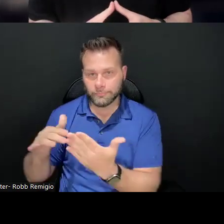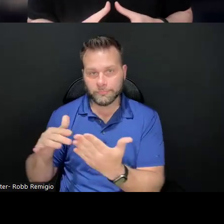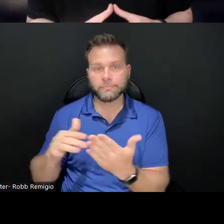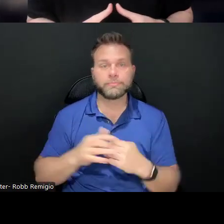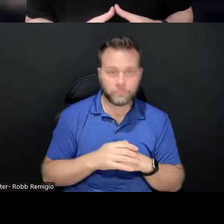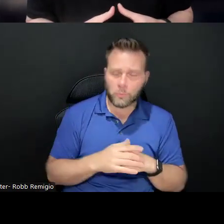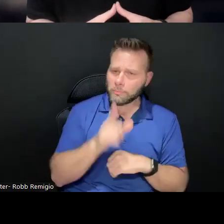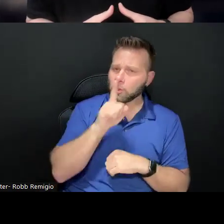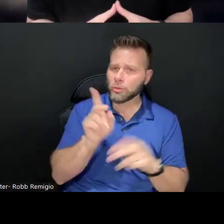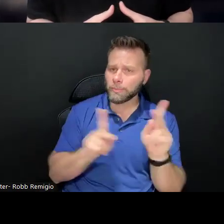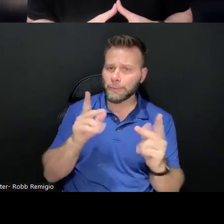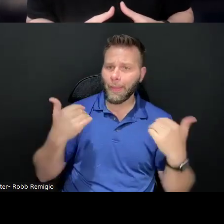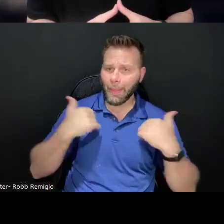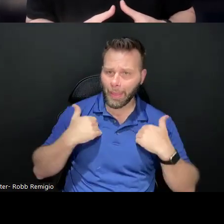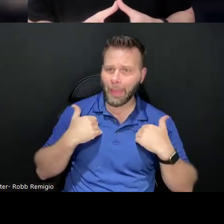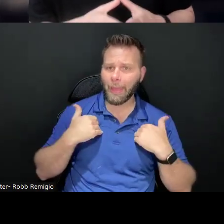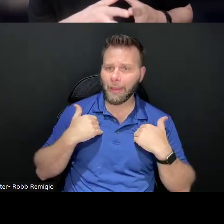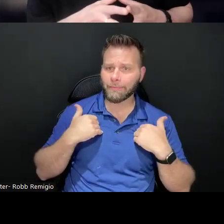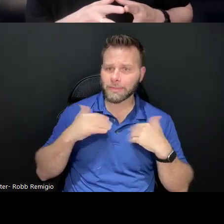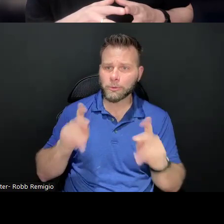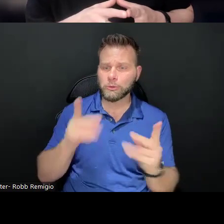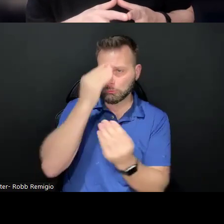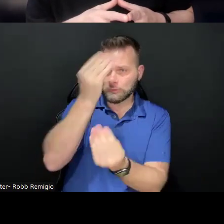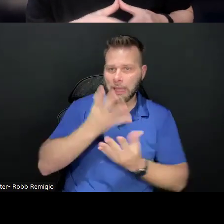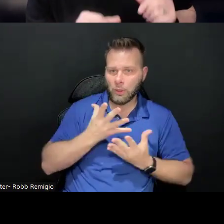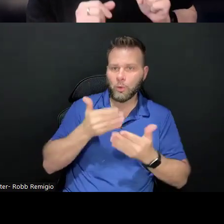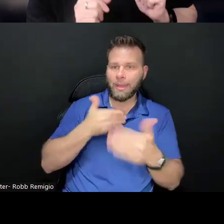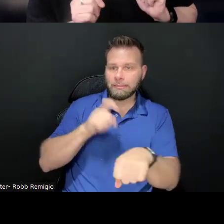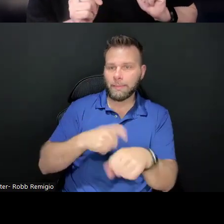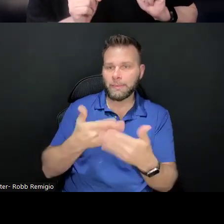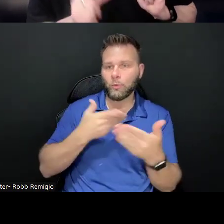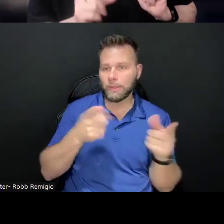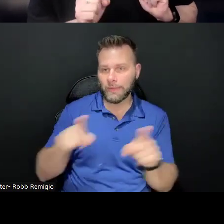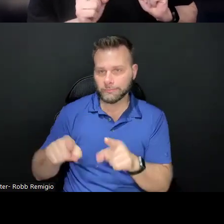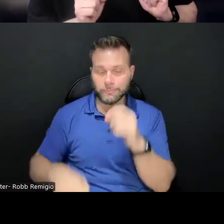So make sure the people have the opportunity to tell you that in advance. And the one thing I will say.